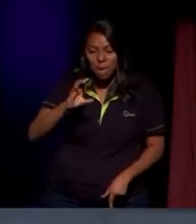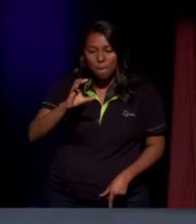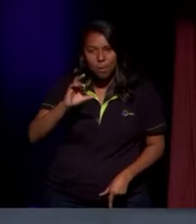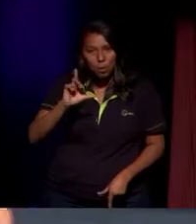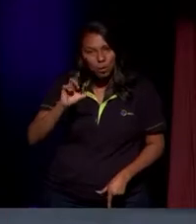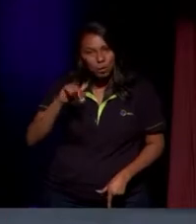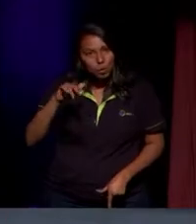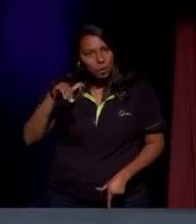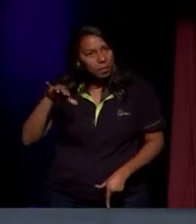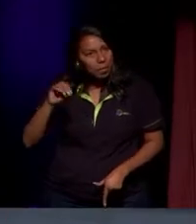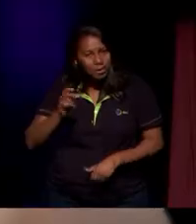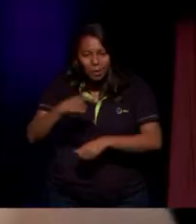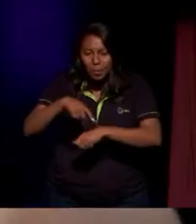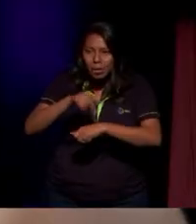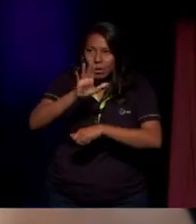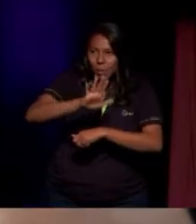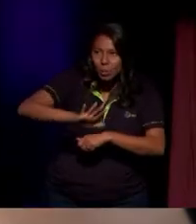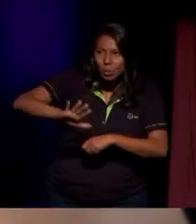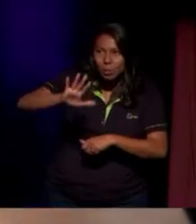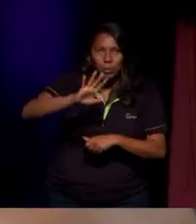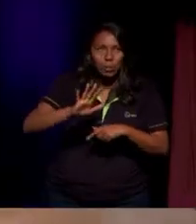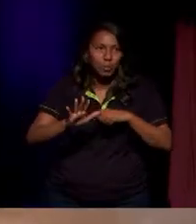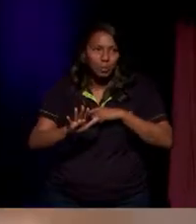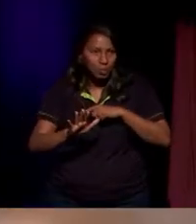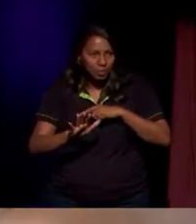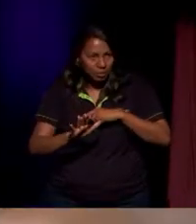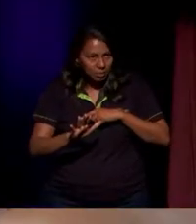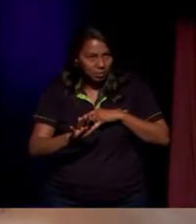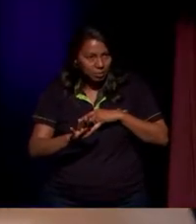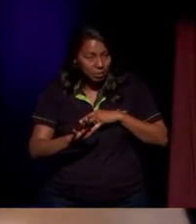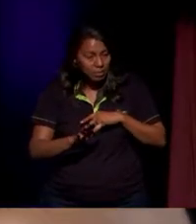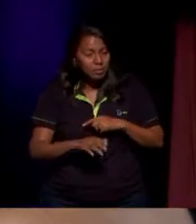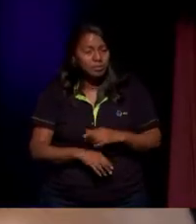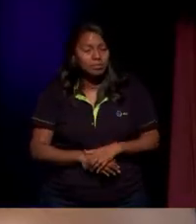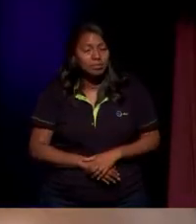but, historically, because it comes…